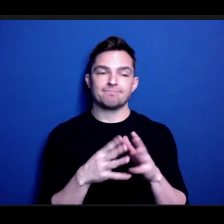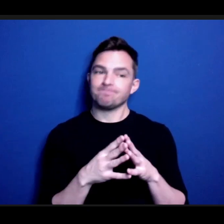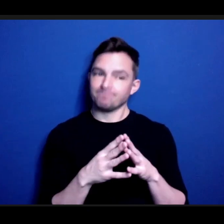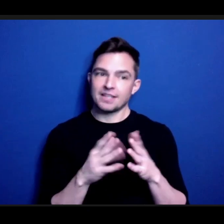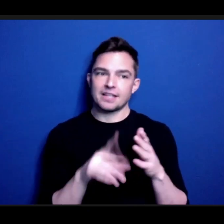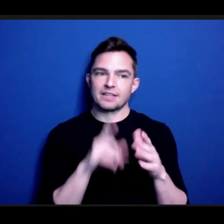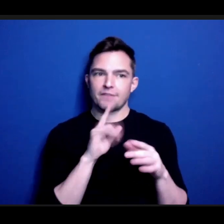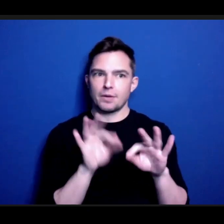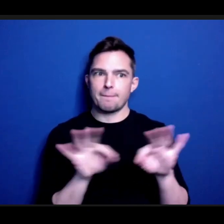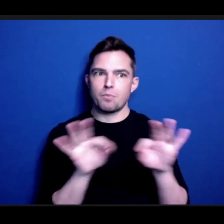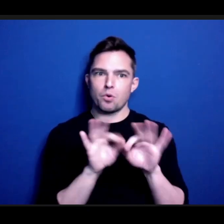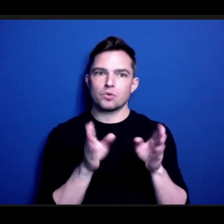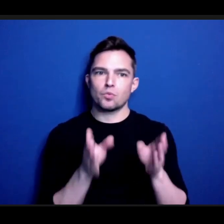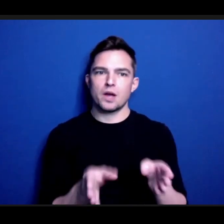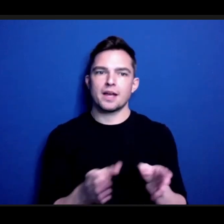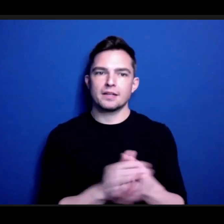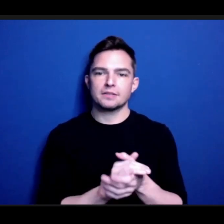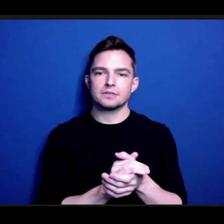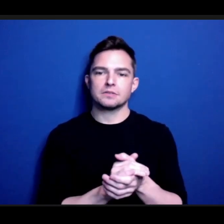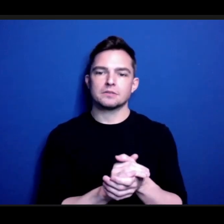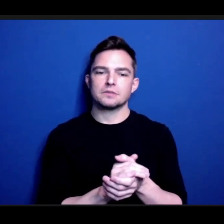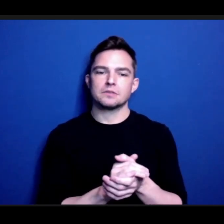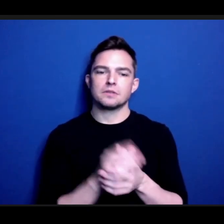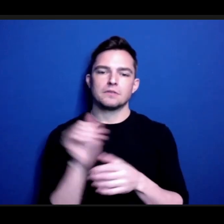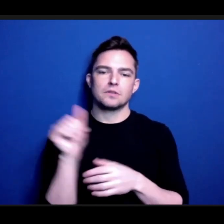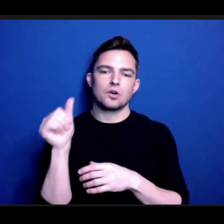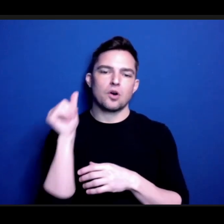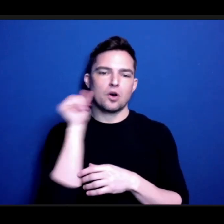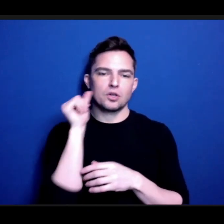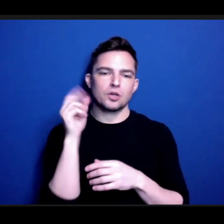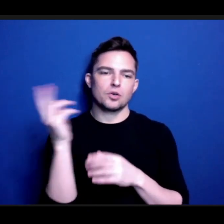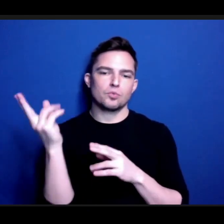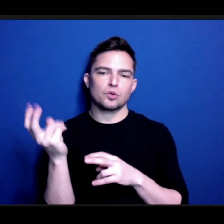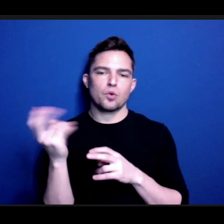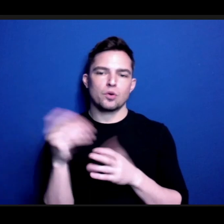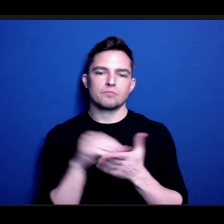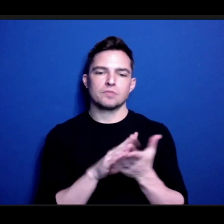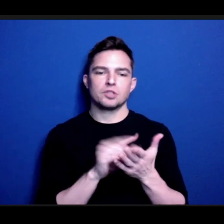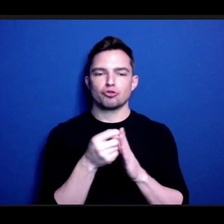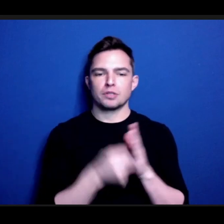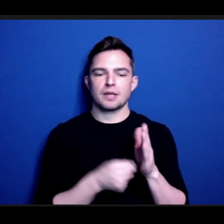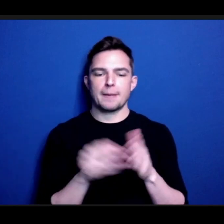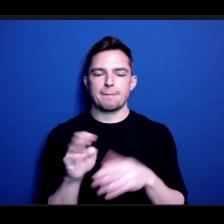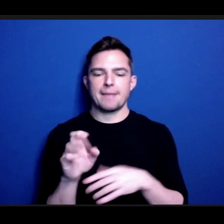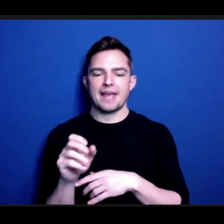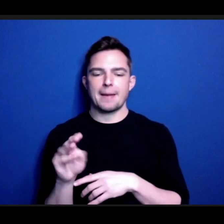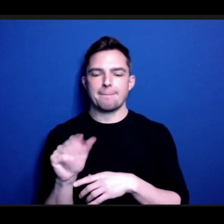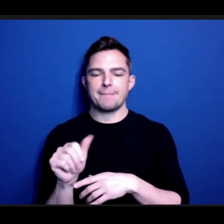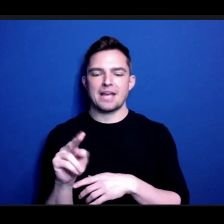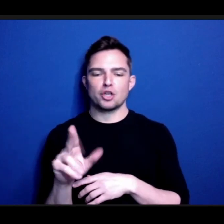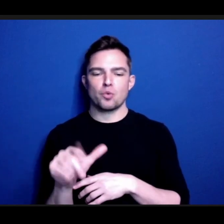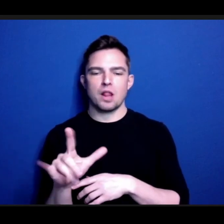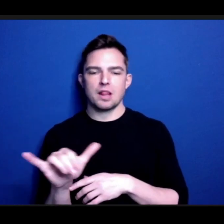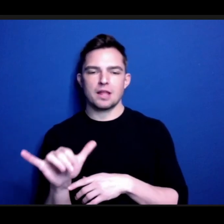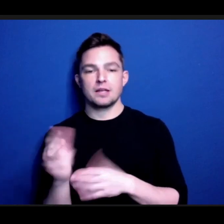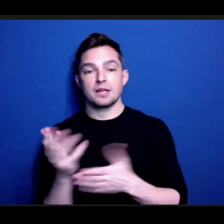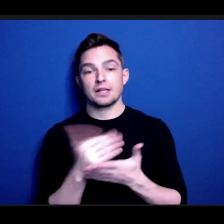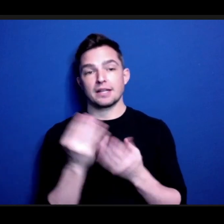way of audio recording and transcribing manually and collecting data in more manual formats